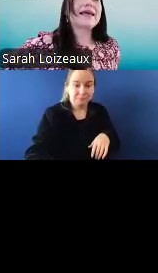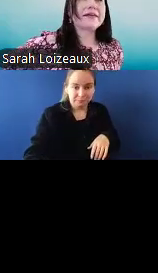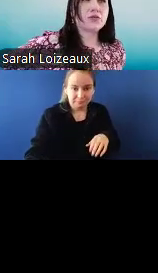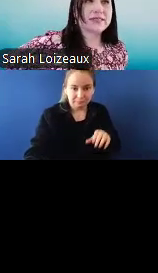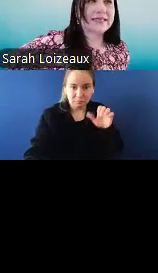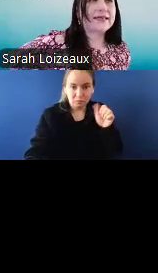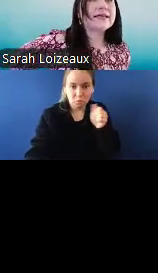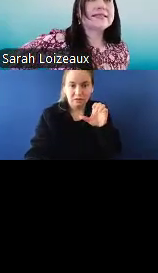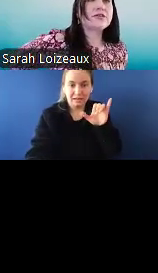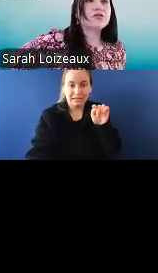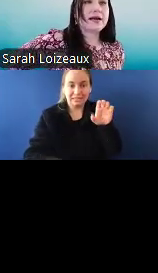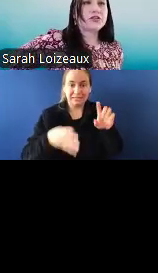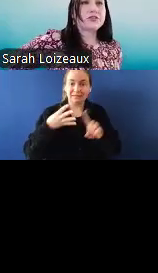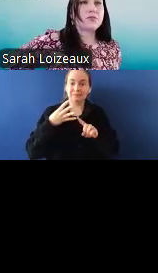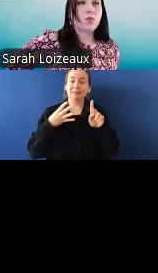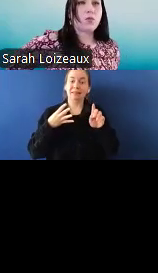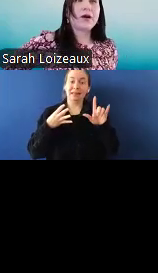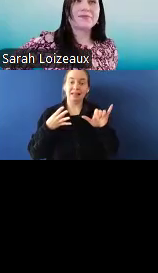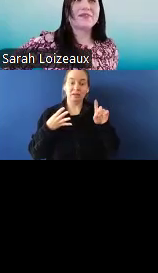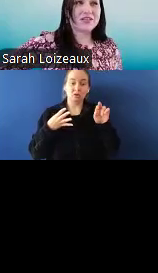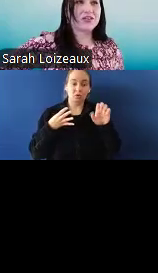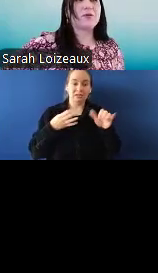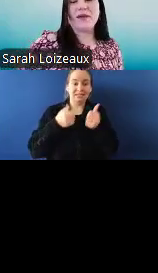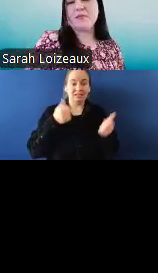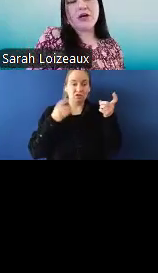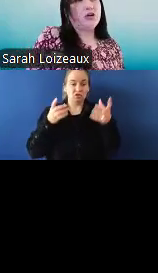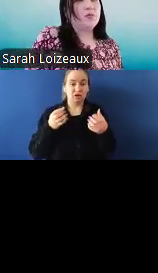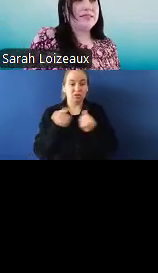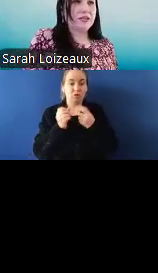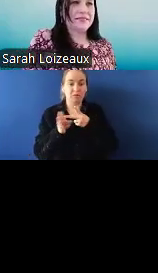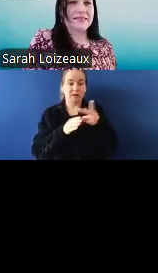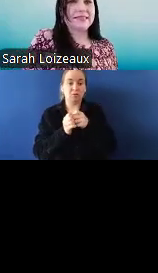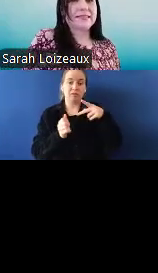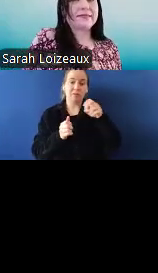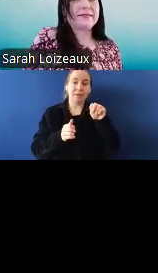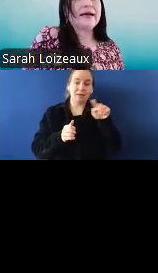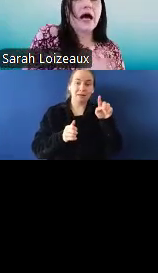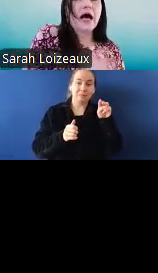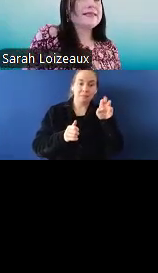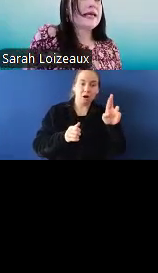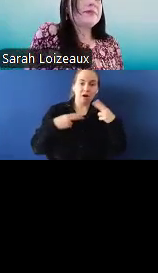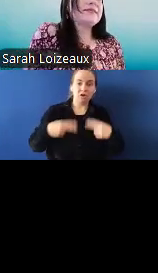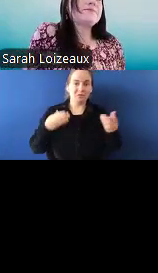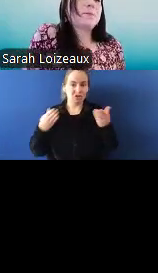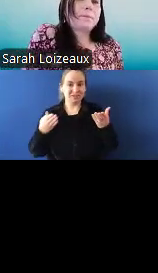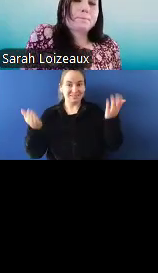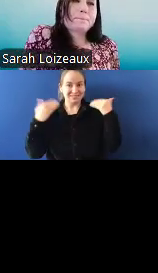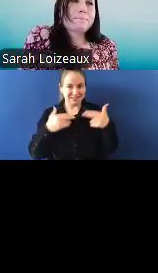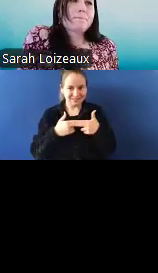Kelly Dorsey, Senior Director Support Professional with Penn-Mar Human Services. Next slide, please.